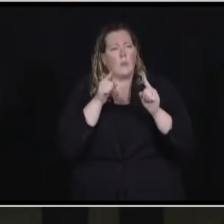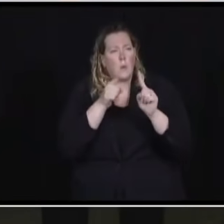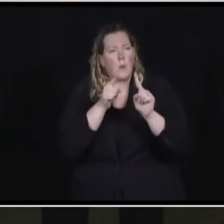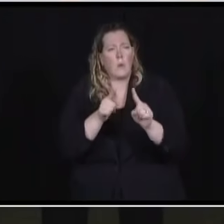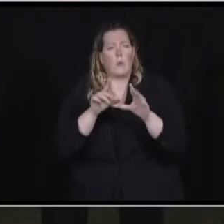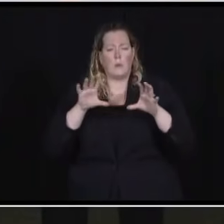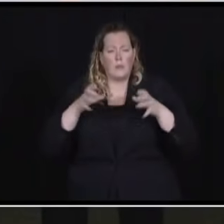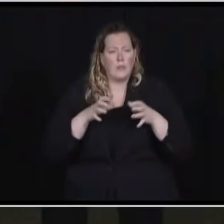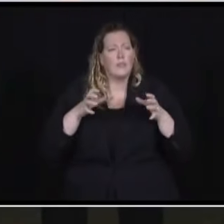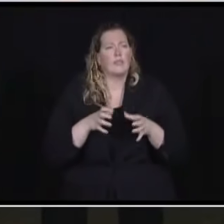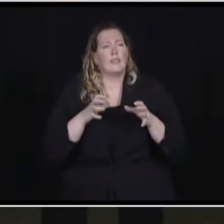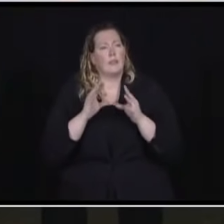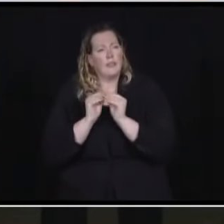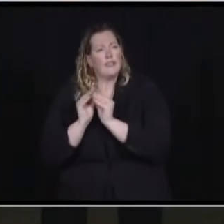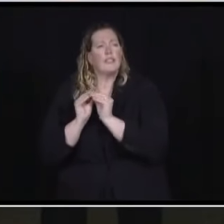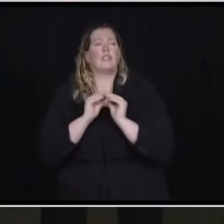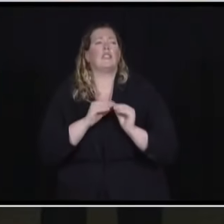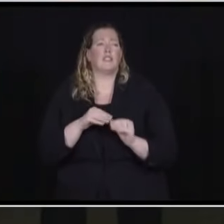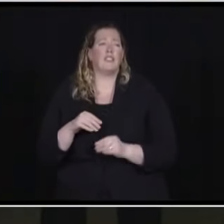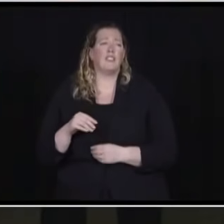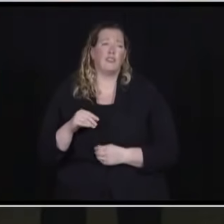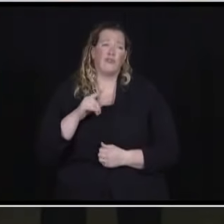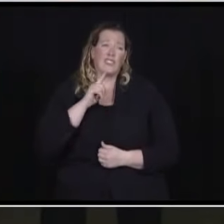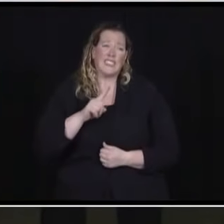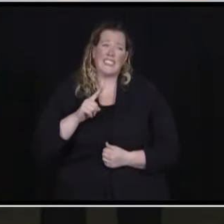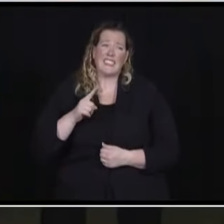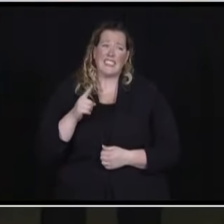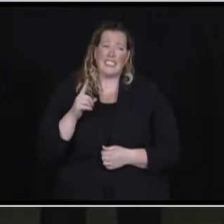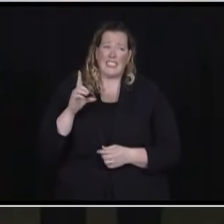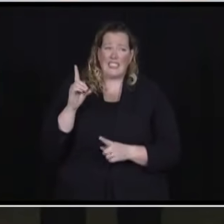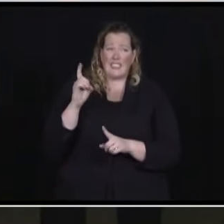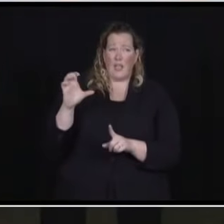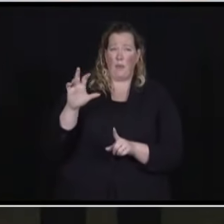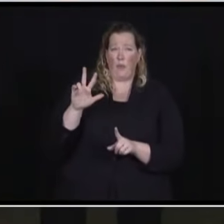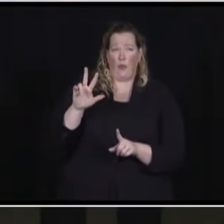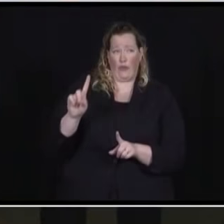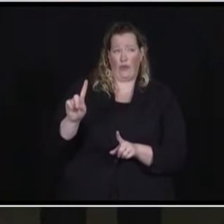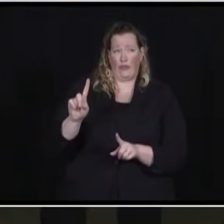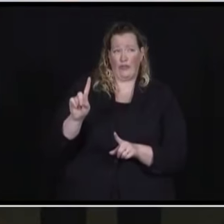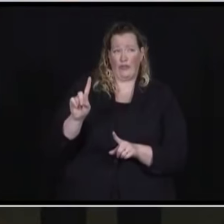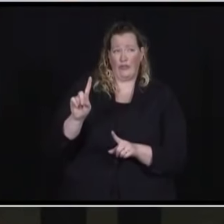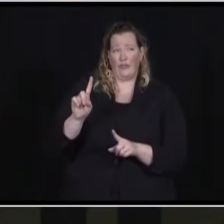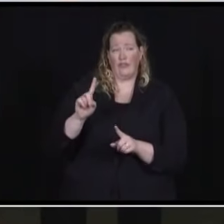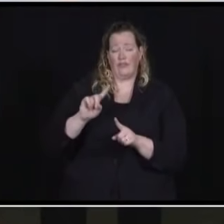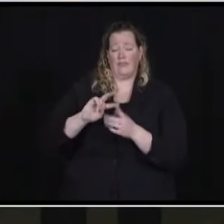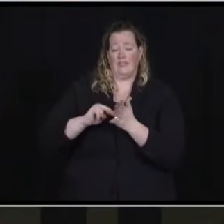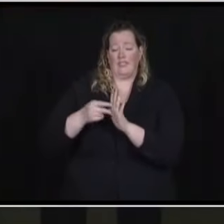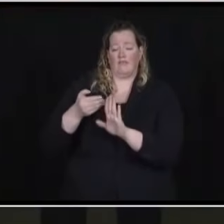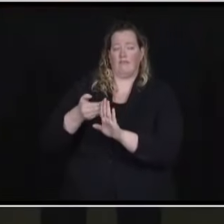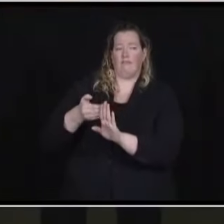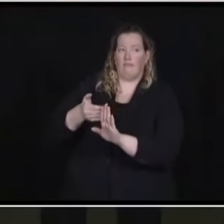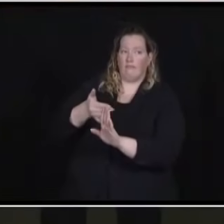and it's not just tracking, it is all of those things that we need to tie together in a coherent operational plan and execute it so